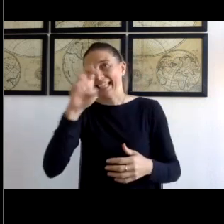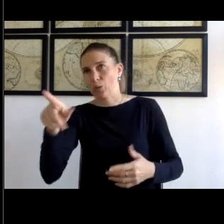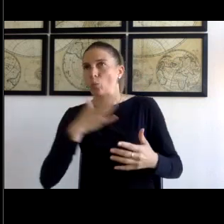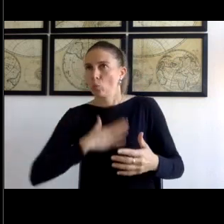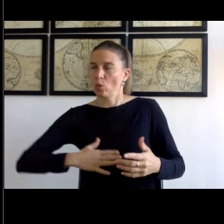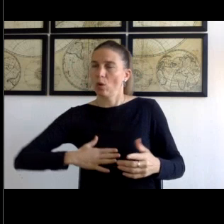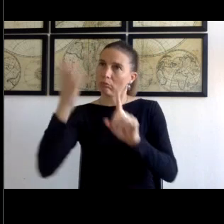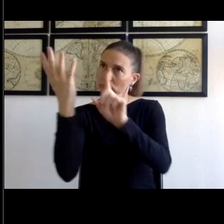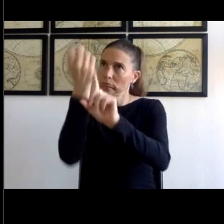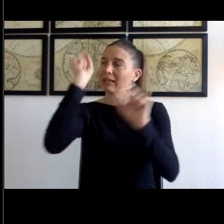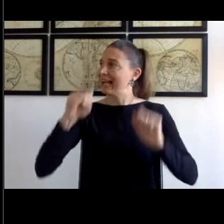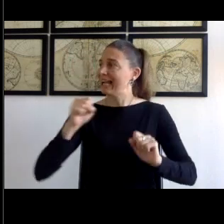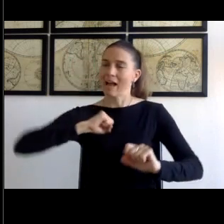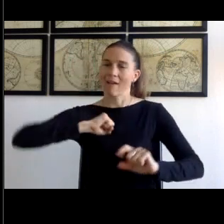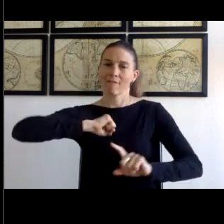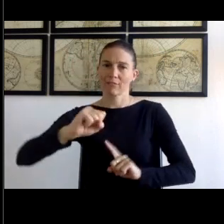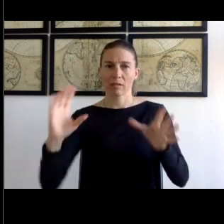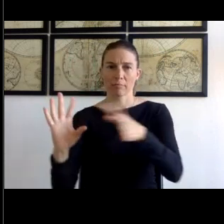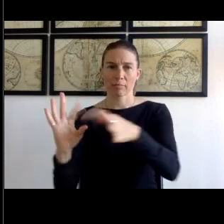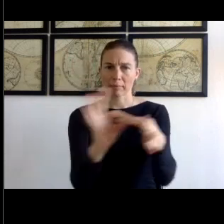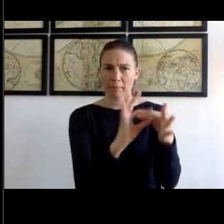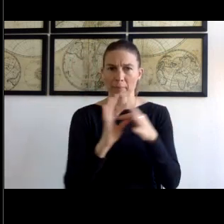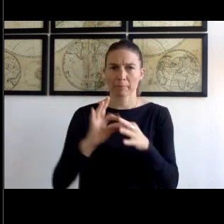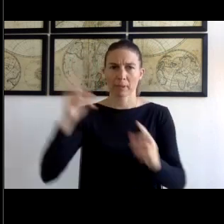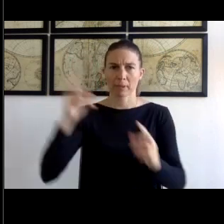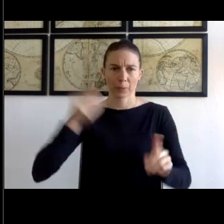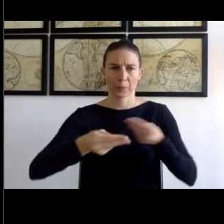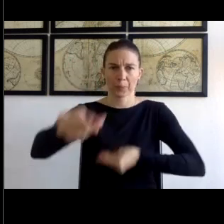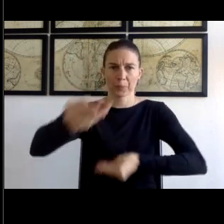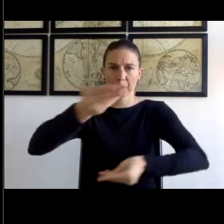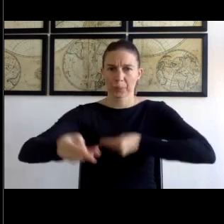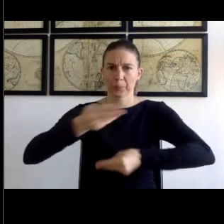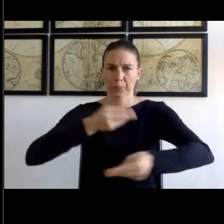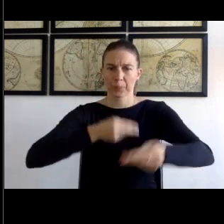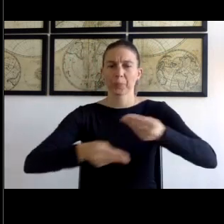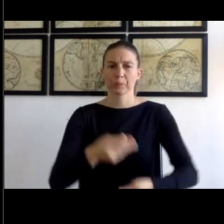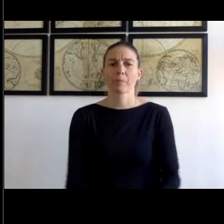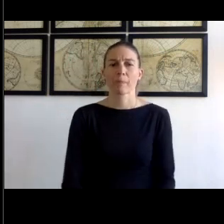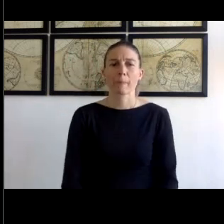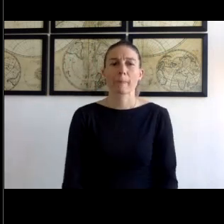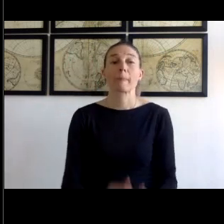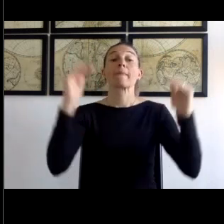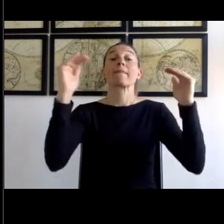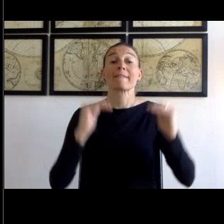And the other things that are included in the scope it's the Electronic Communication Services.